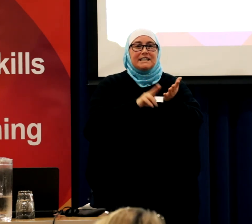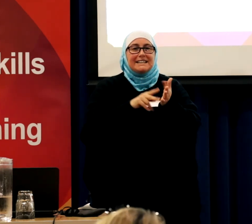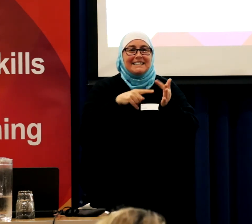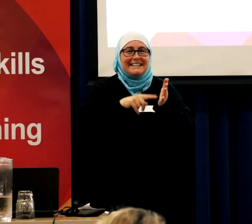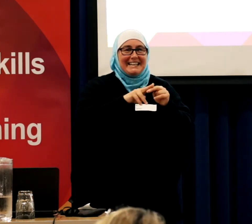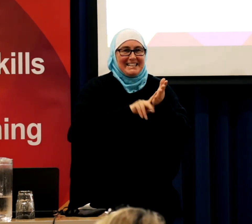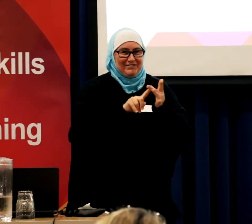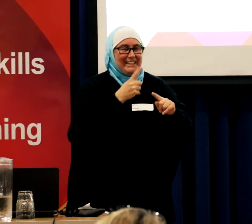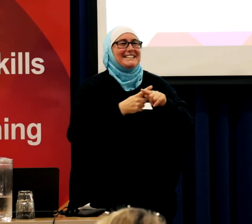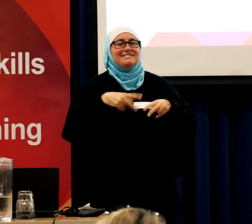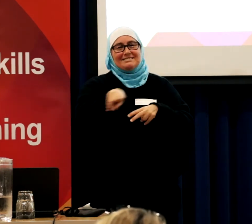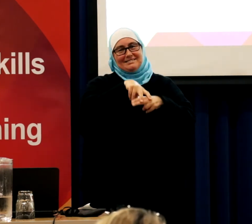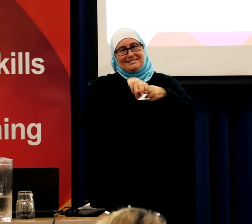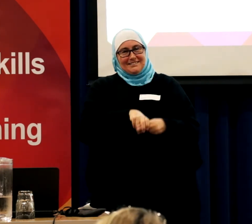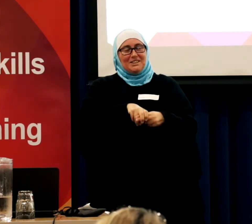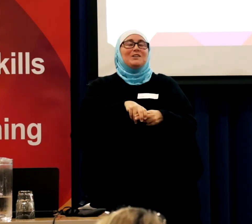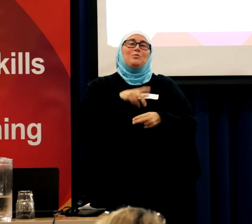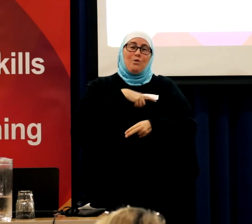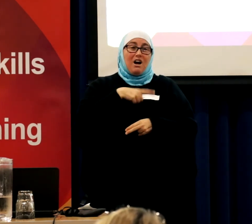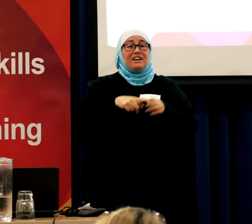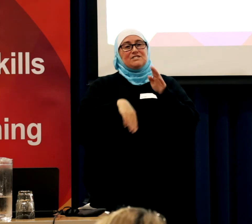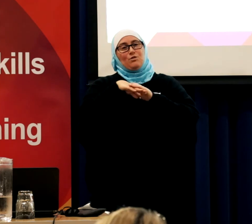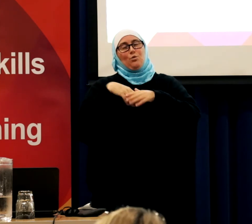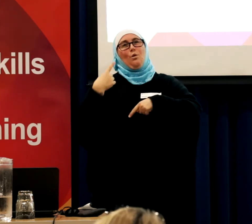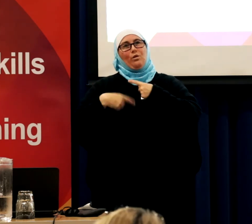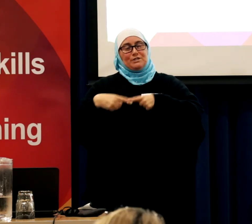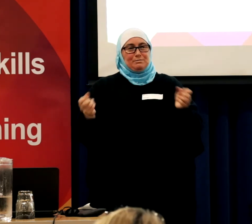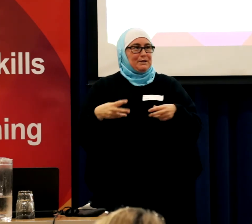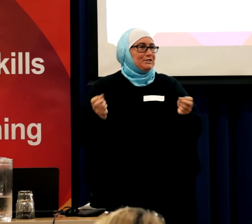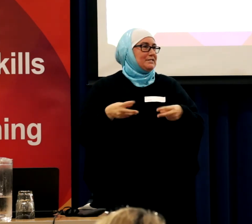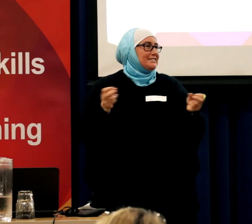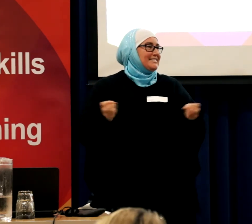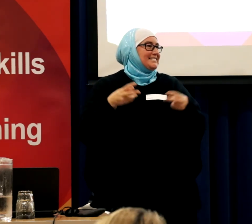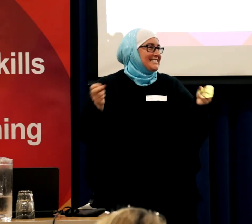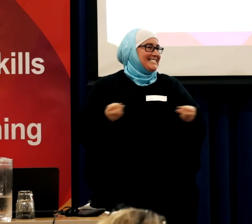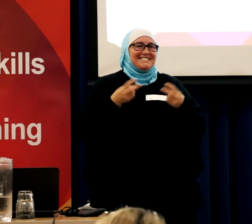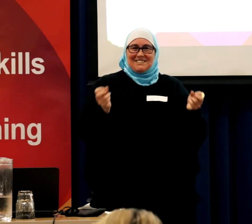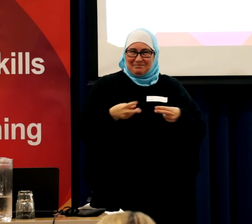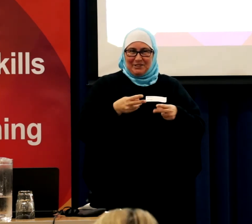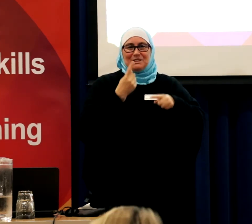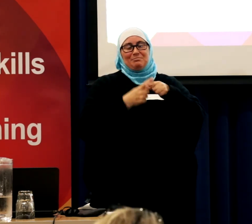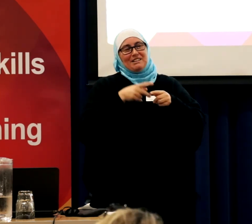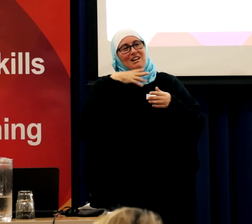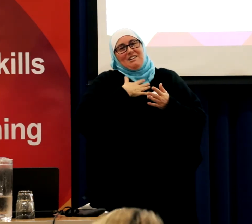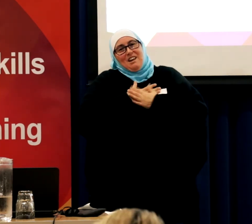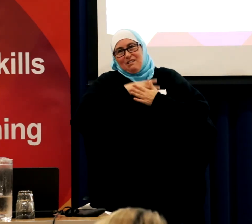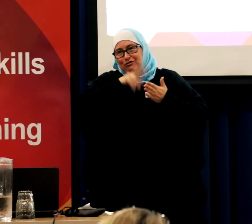watching Netflix, with captions.